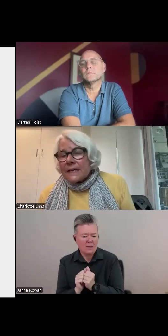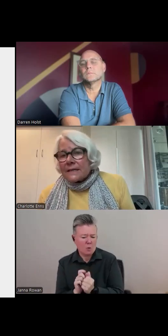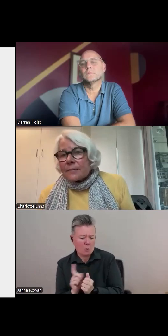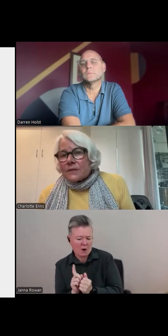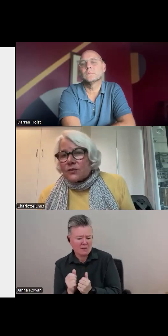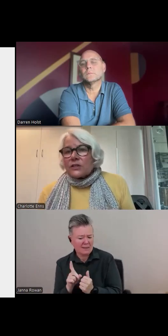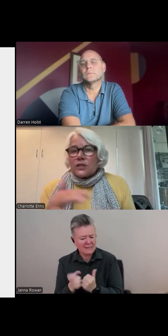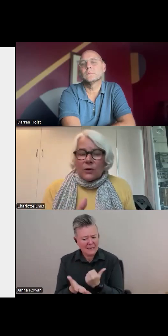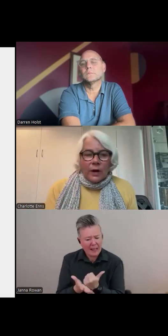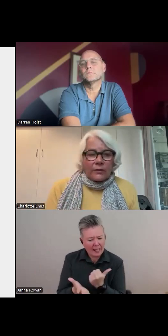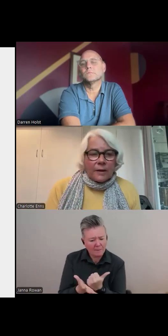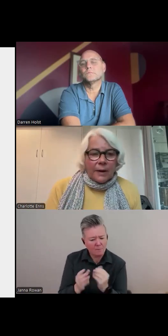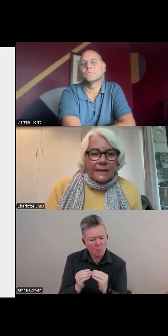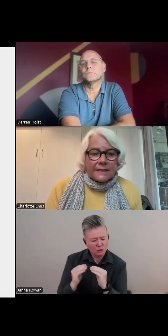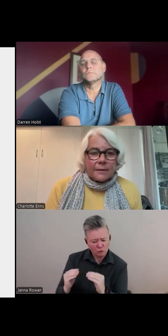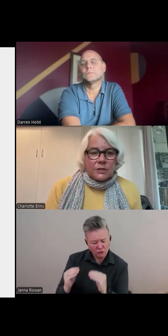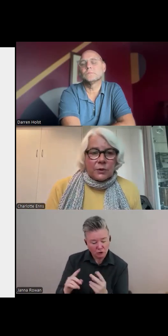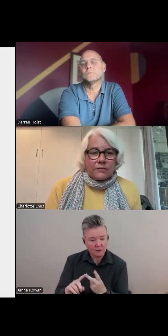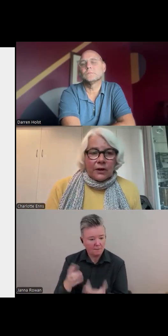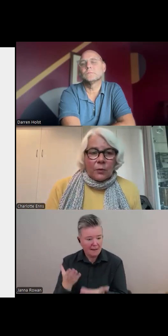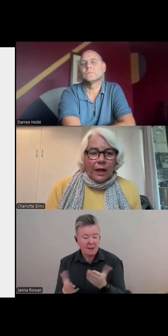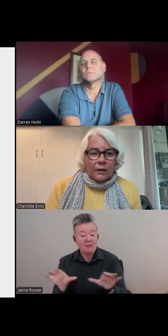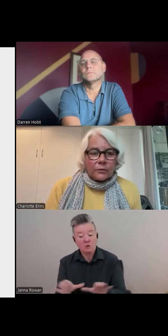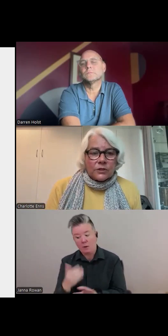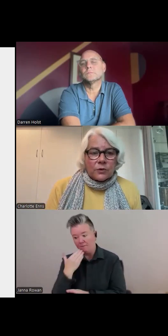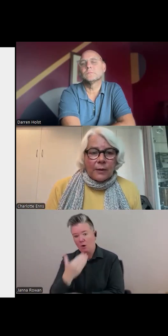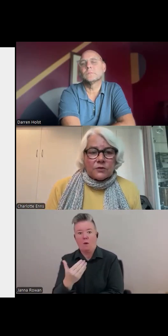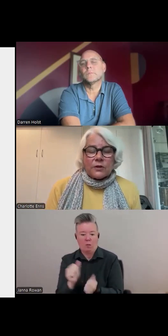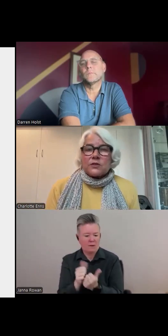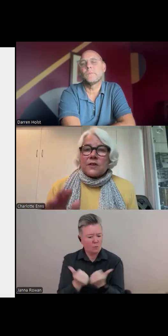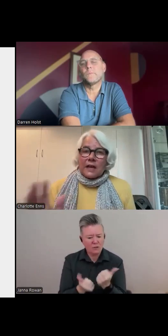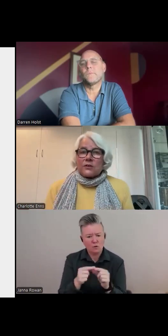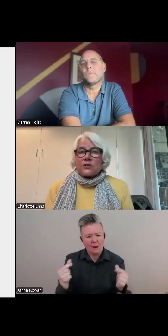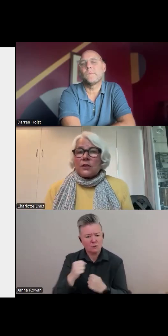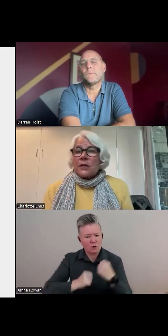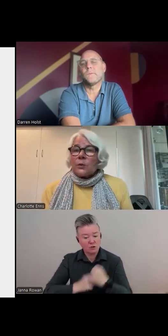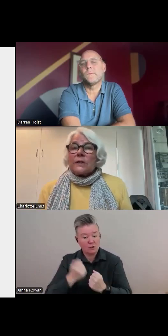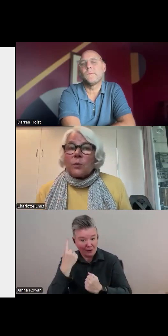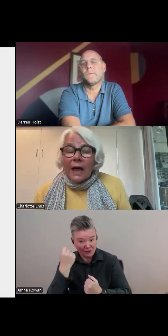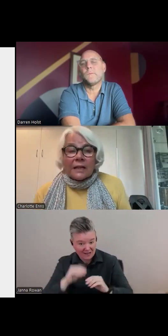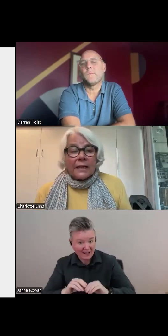about where they might need some instruction. And where they might be doing very well, which grammar structures